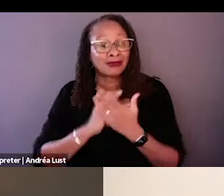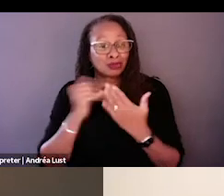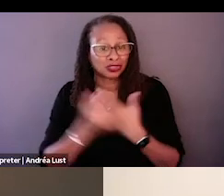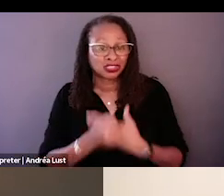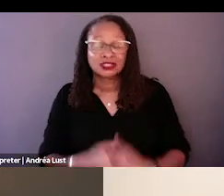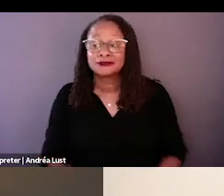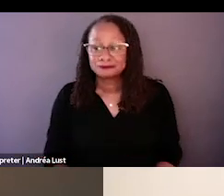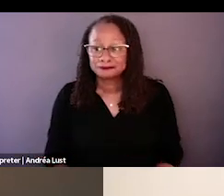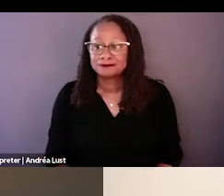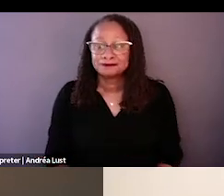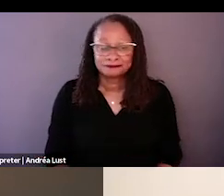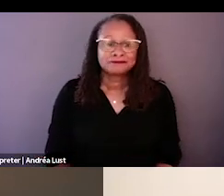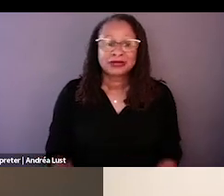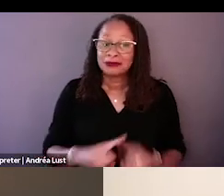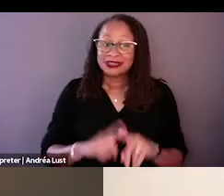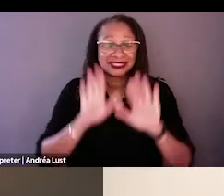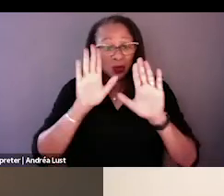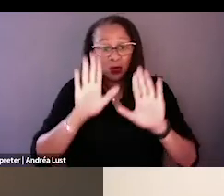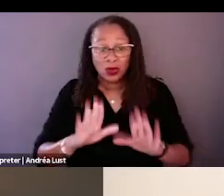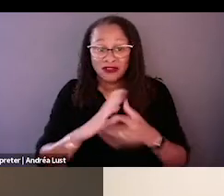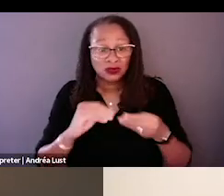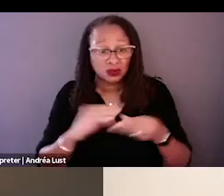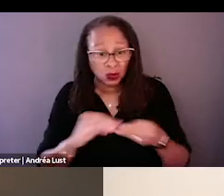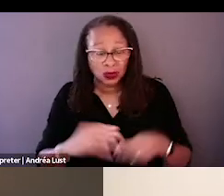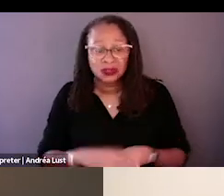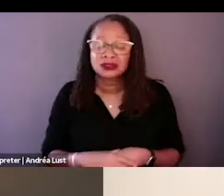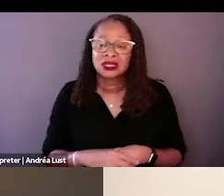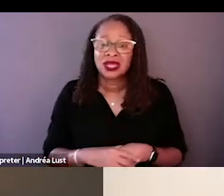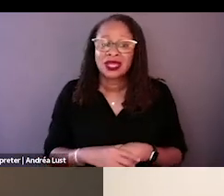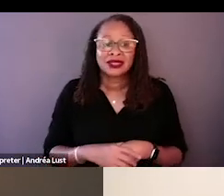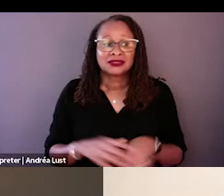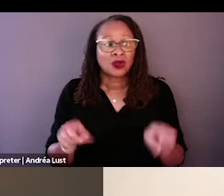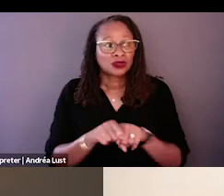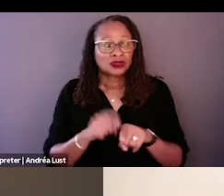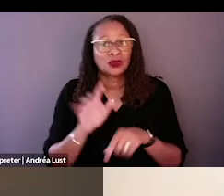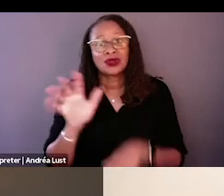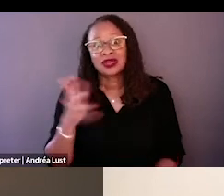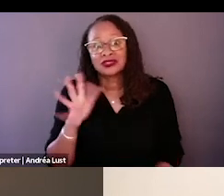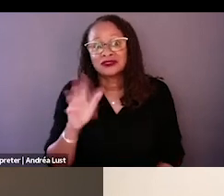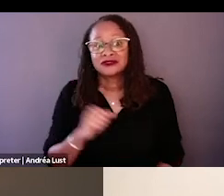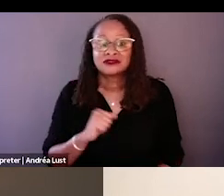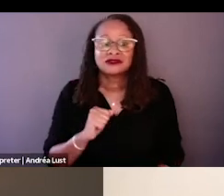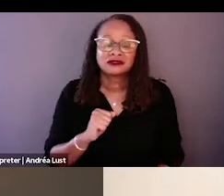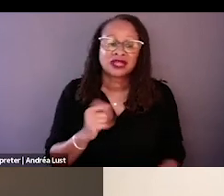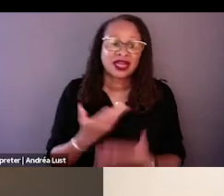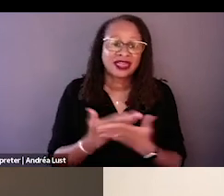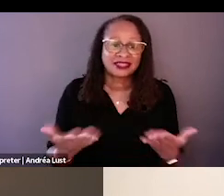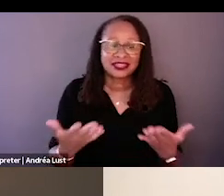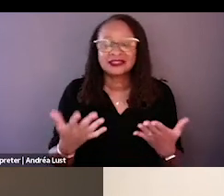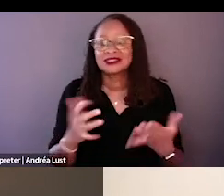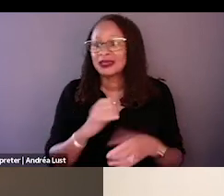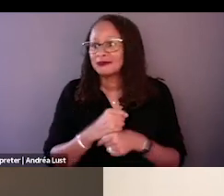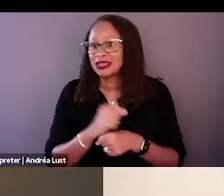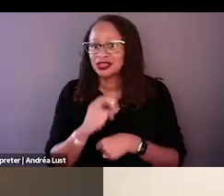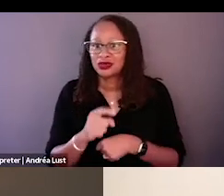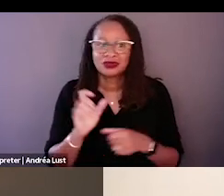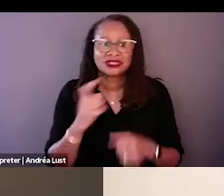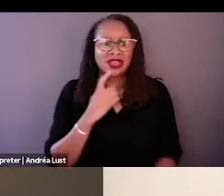then I did a lone interview with him when he was in New York and I was in Amsterdam.